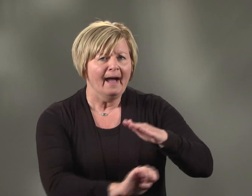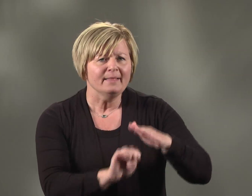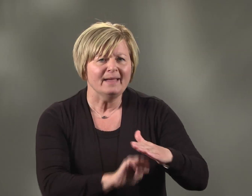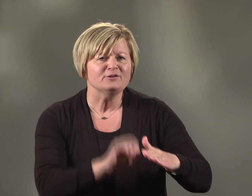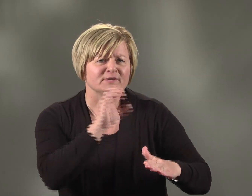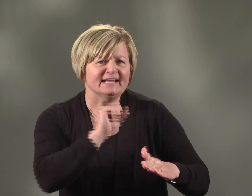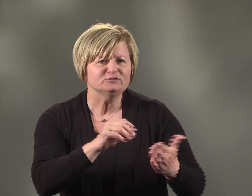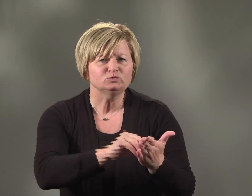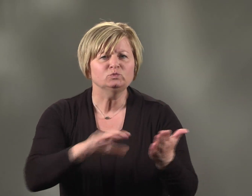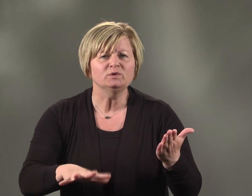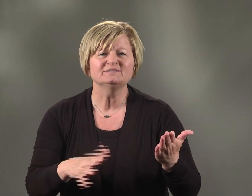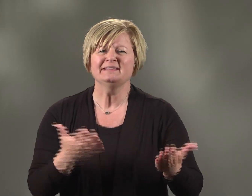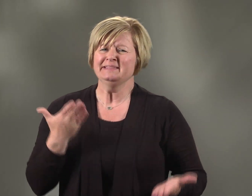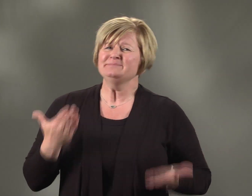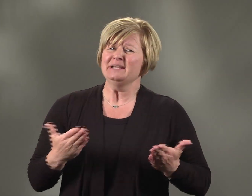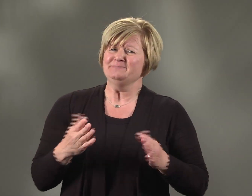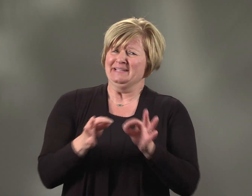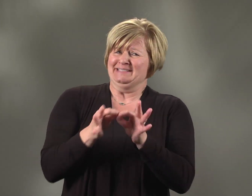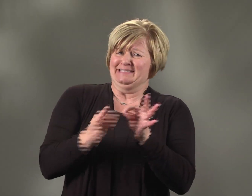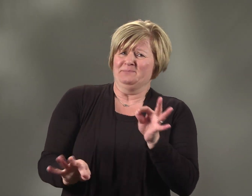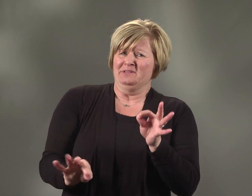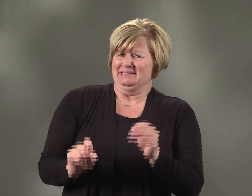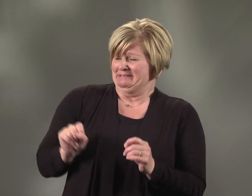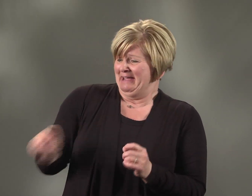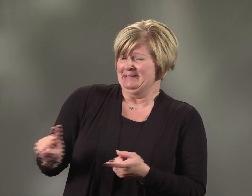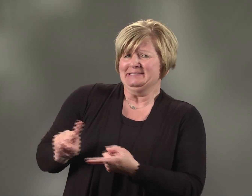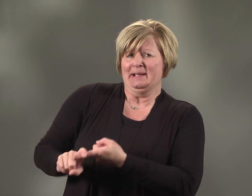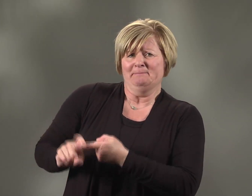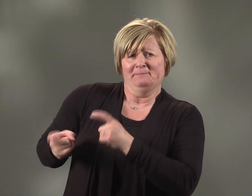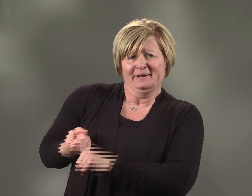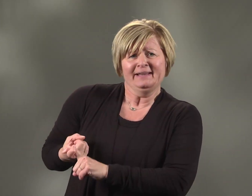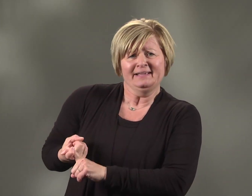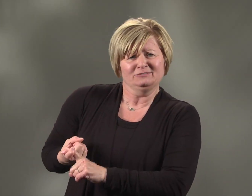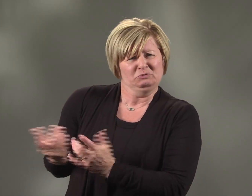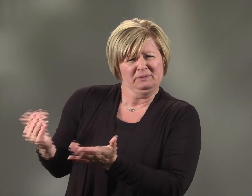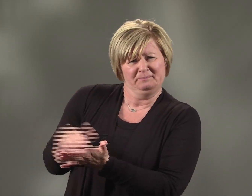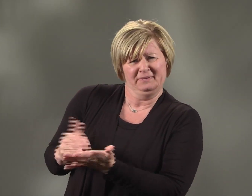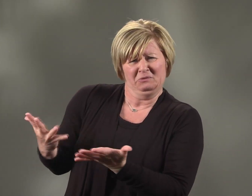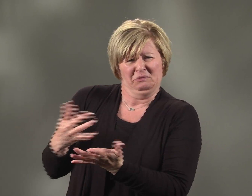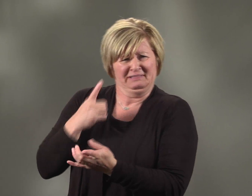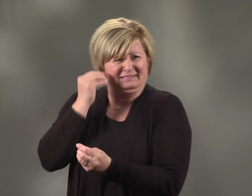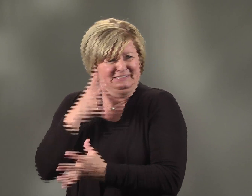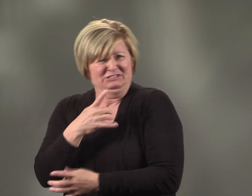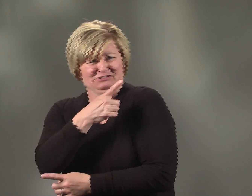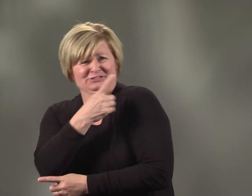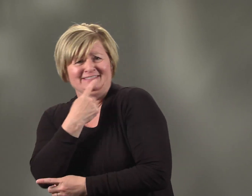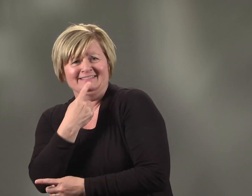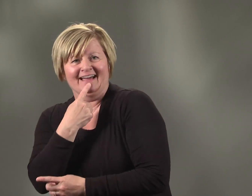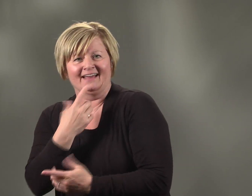For elementary aged students, this might be as simple as asking a buddy to repeat what the teacher said